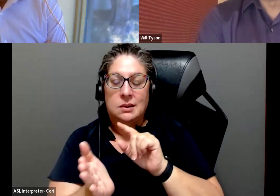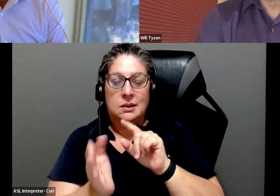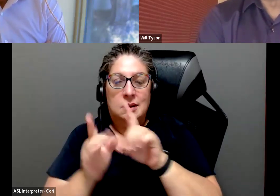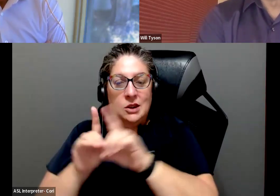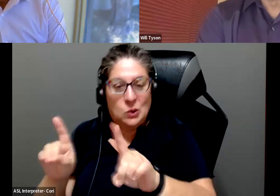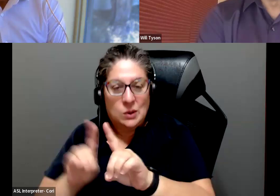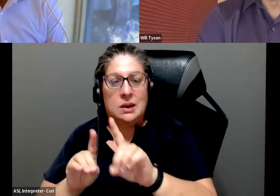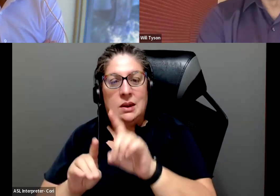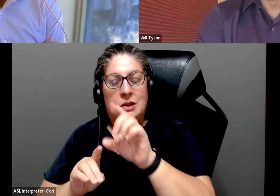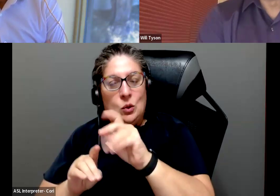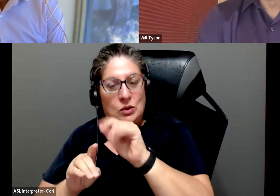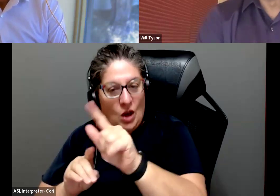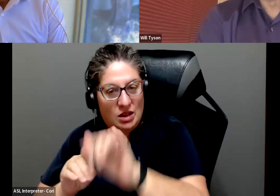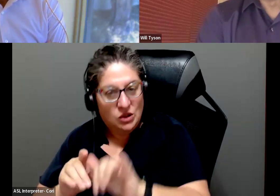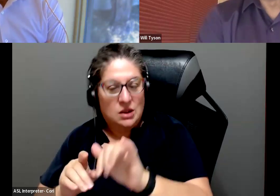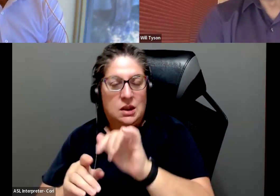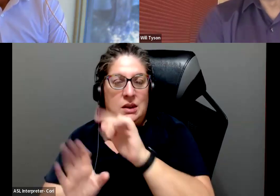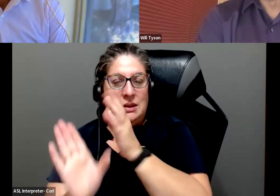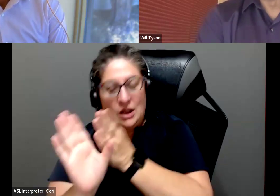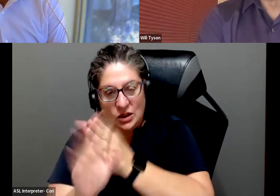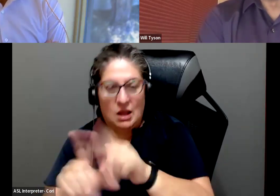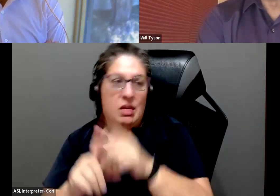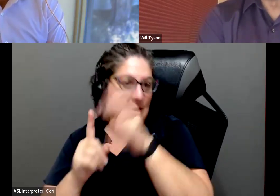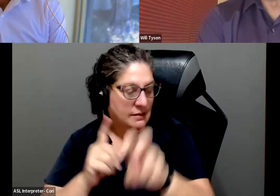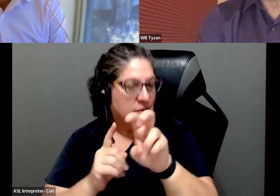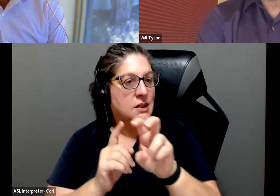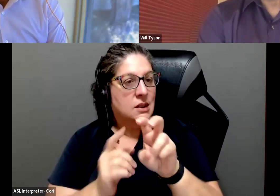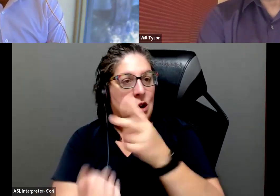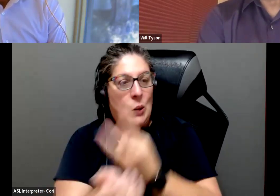psychology. And went right over to grad school and got my PhD in sociology.